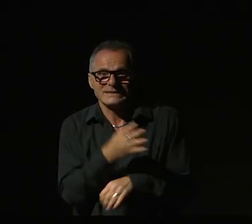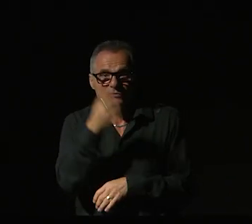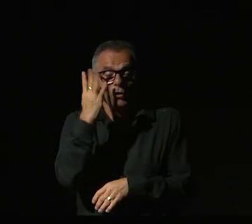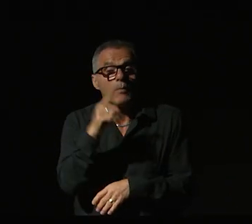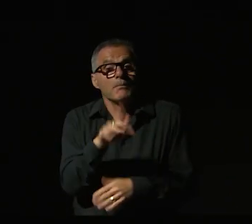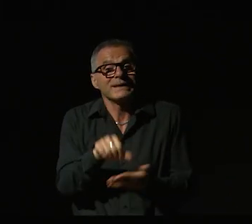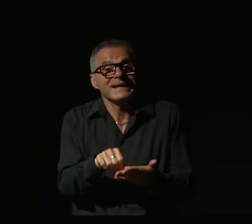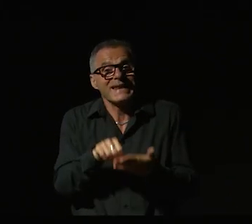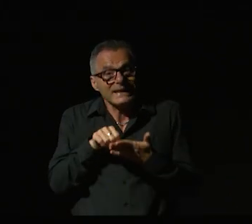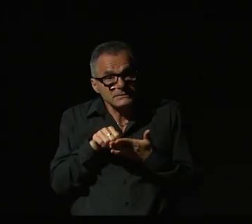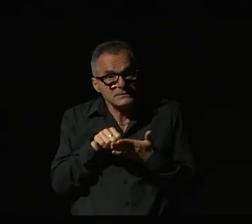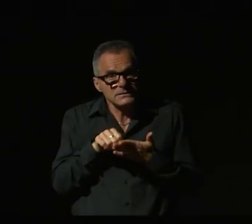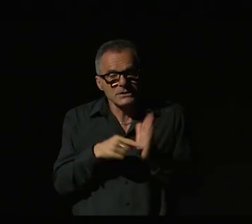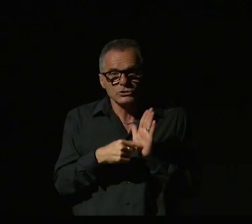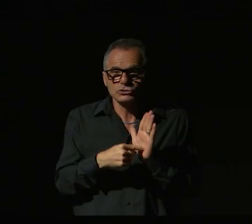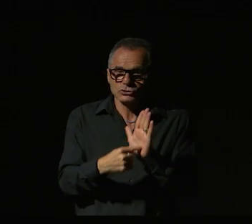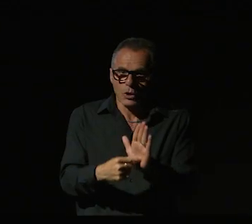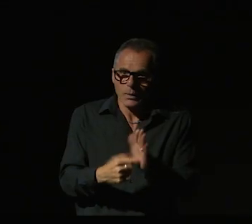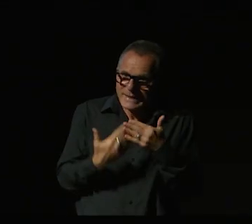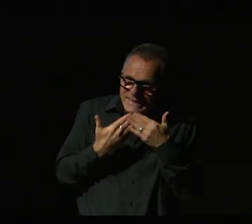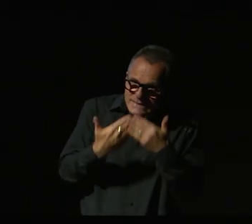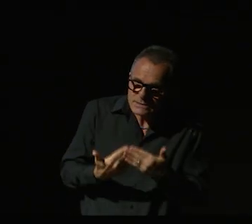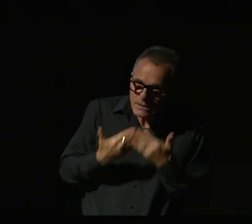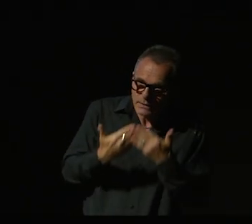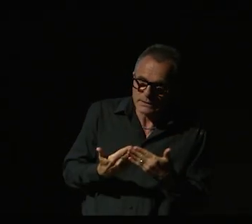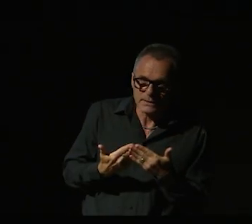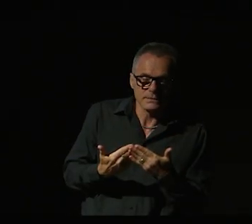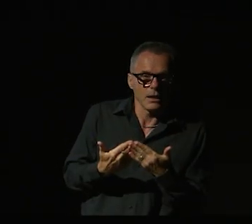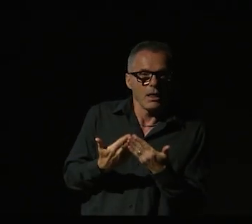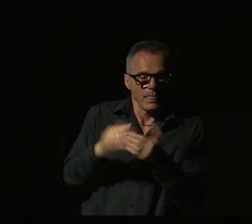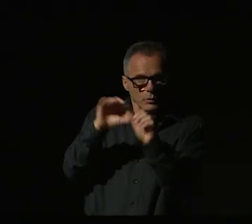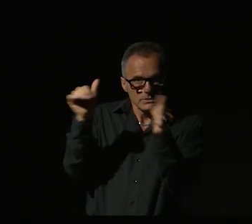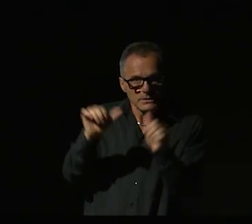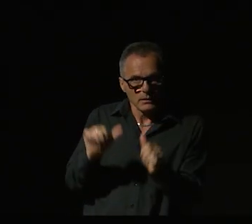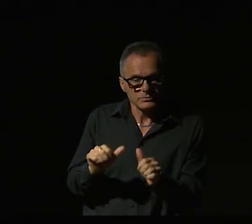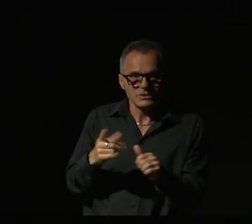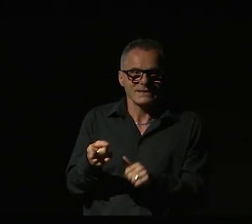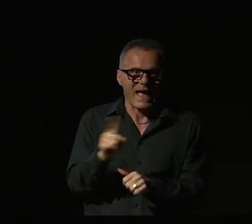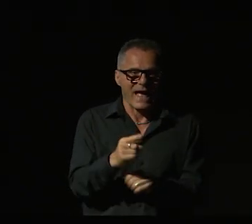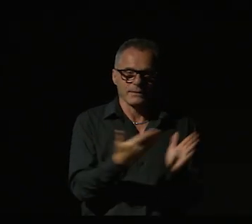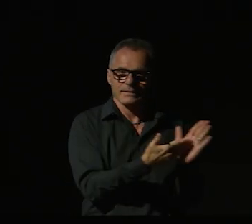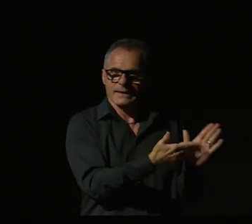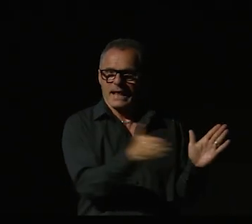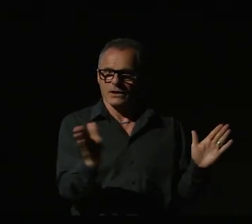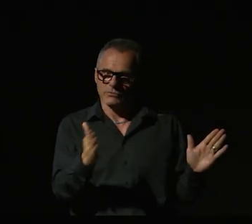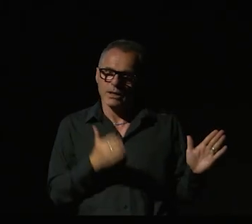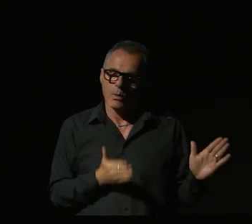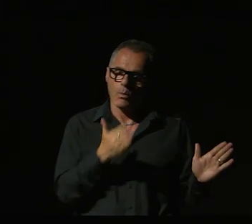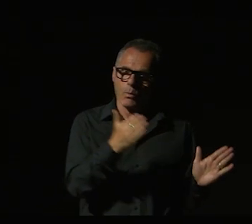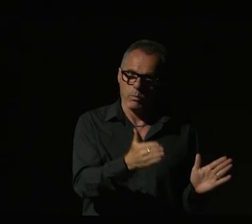he was among the artists to study the Farnese Palace, its sculptures and very likely the gallery as well.